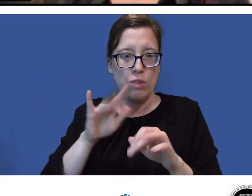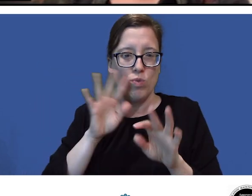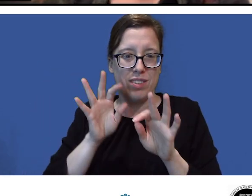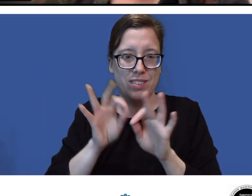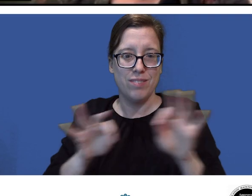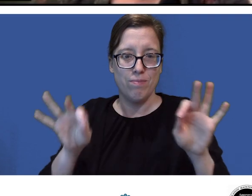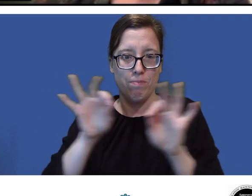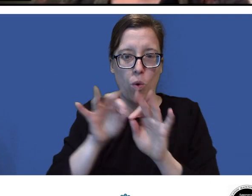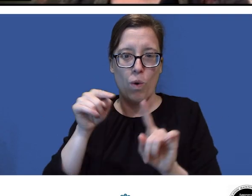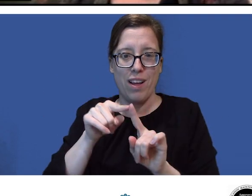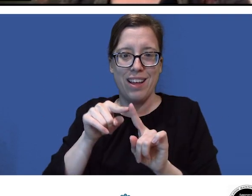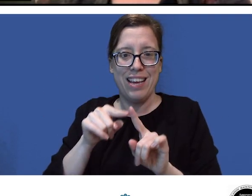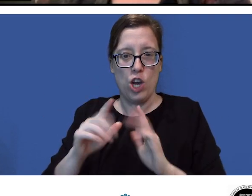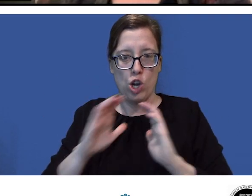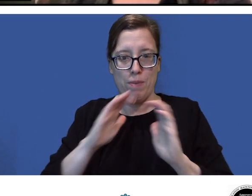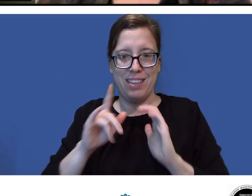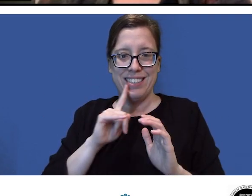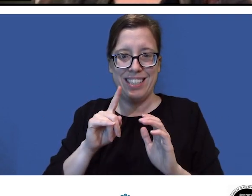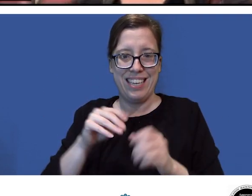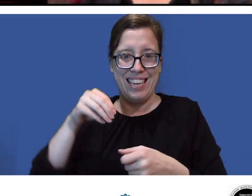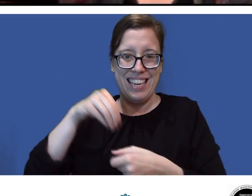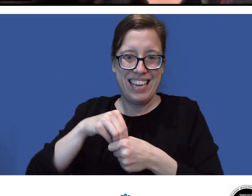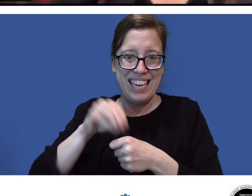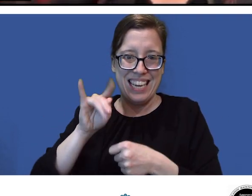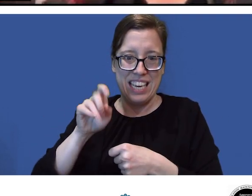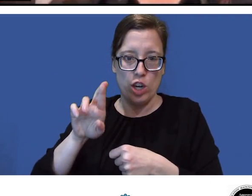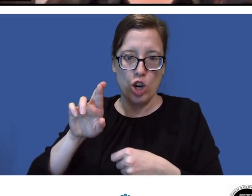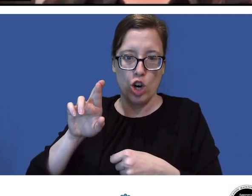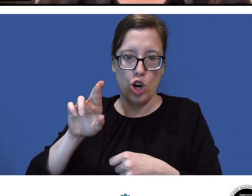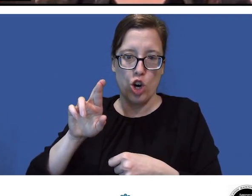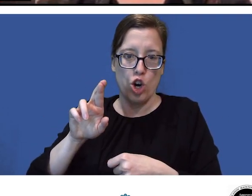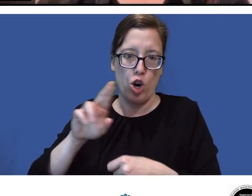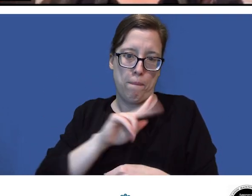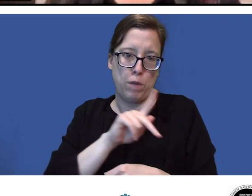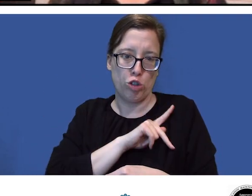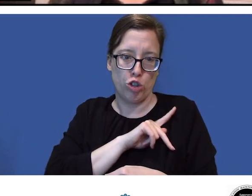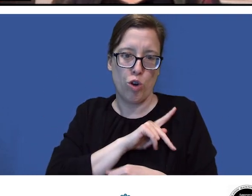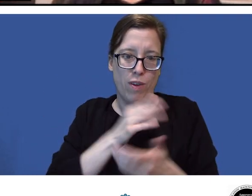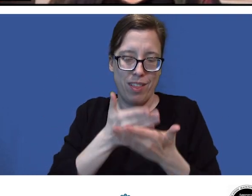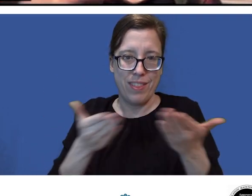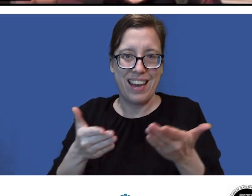They just struggle with all these things. And back several slides ago, we said kids struggle